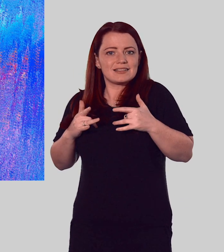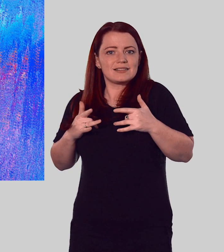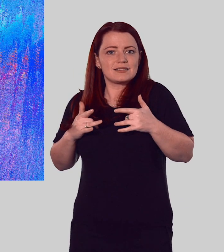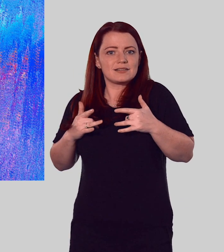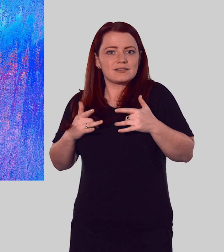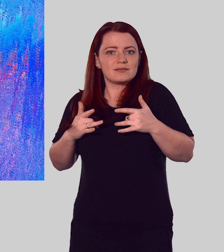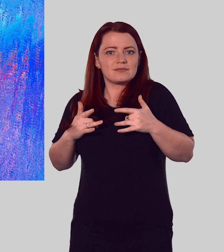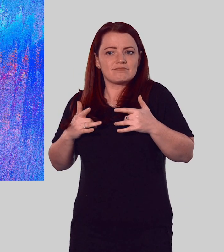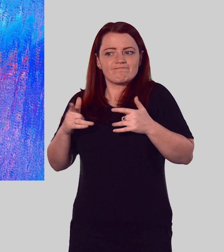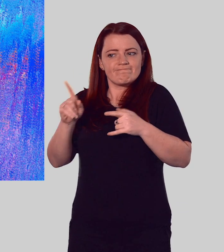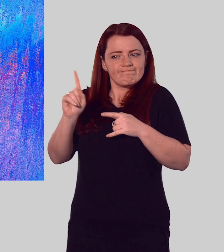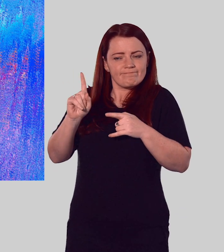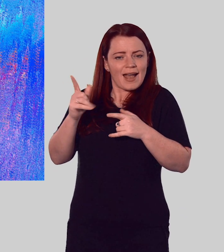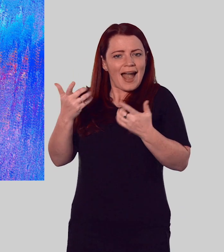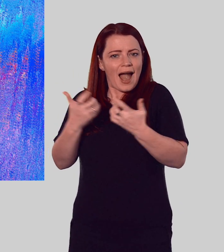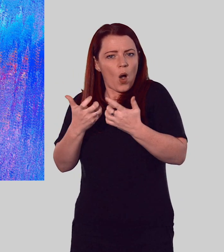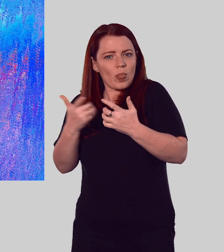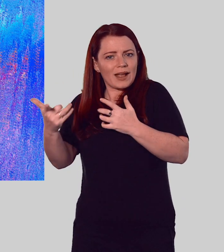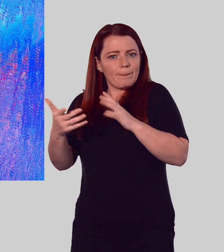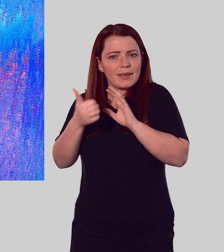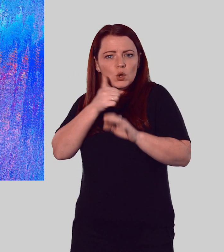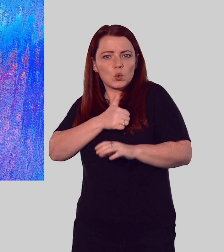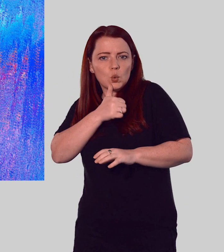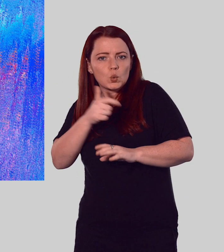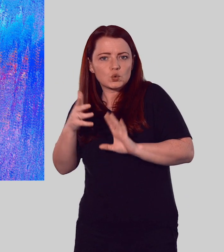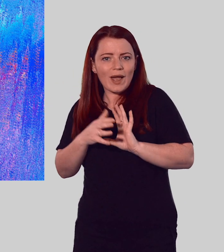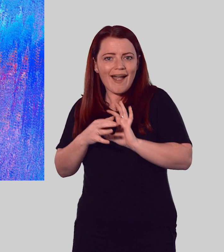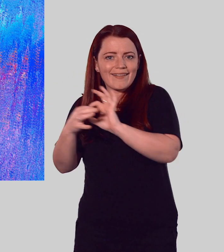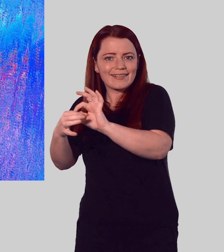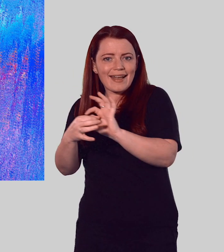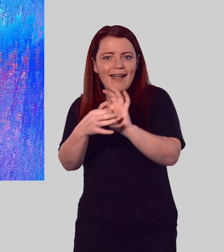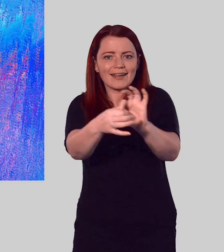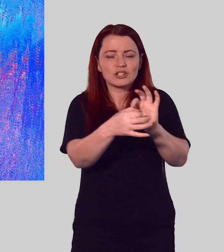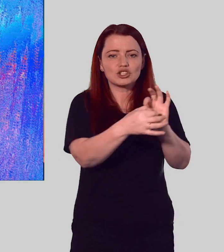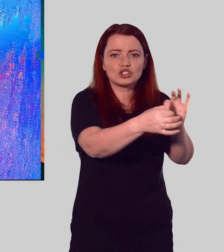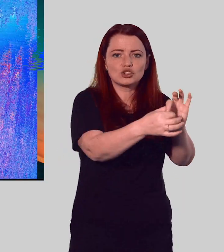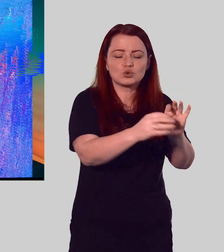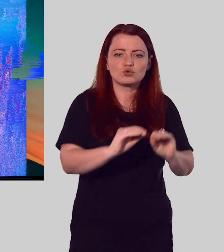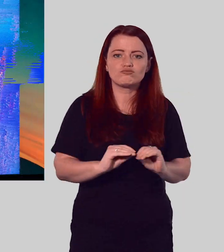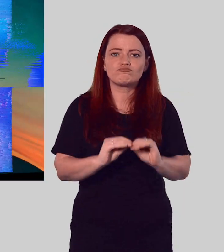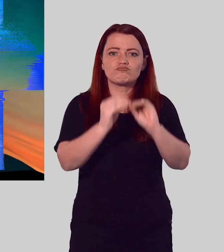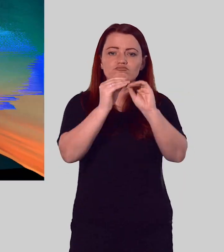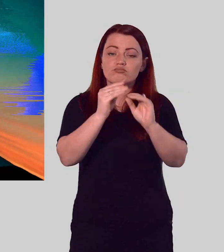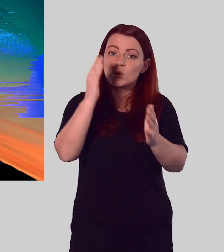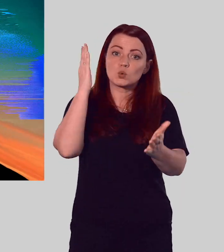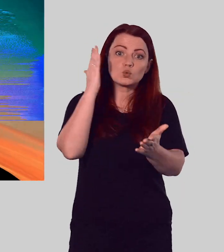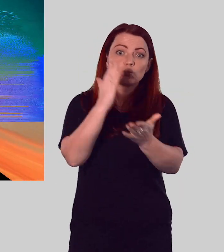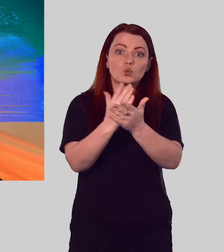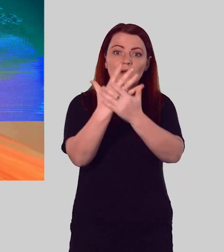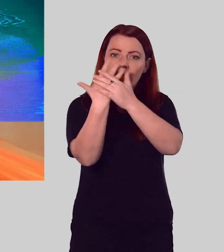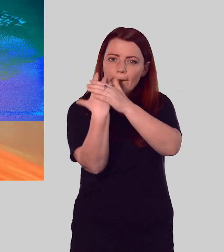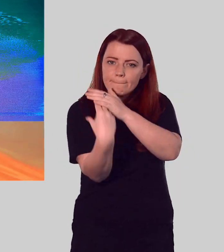really engage them and create a truly immersive experience and that's really really important.